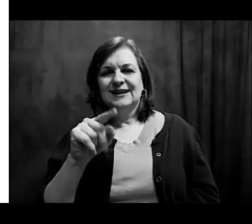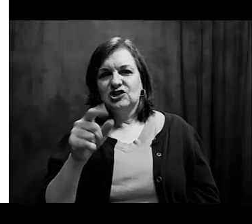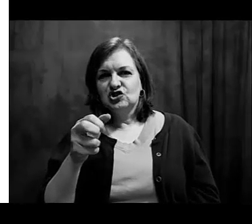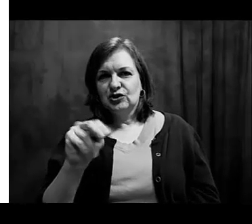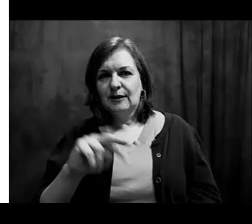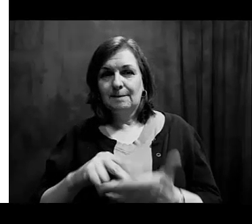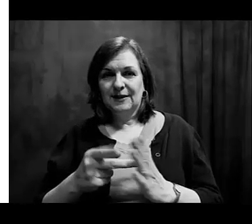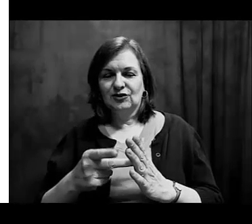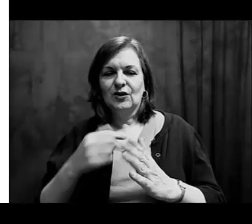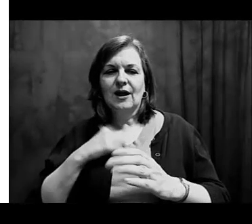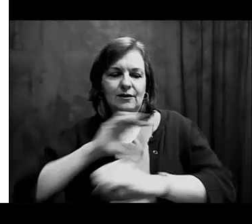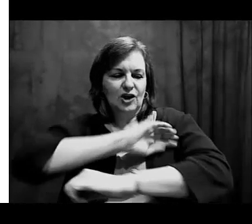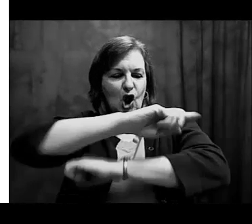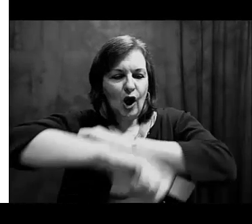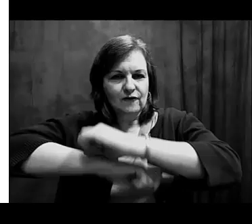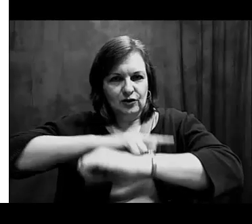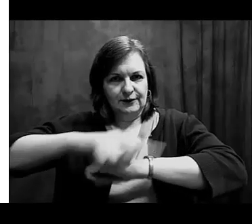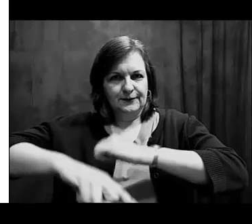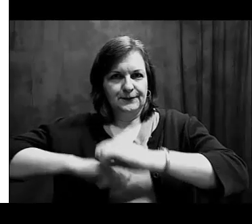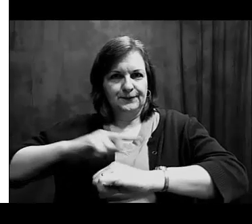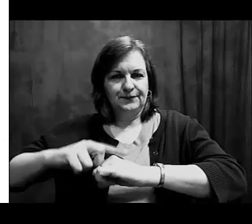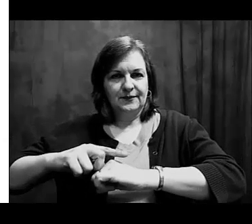so if they are unmyleniated